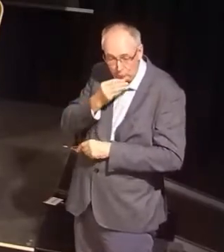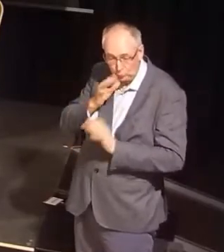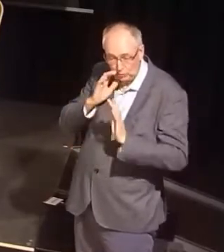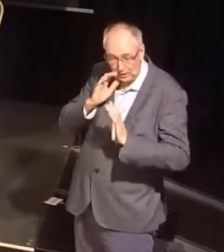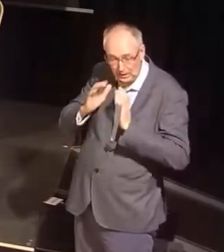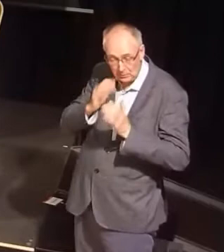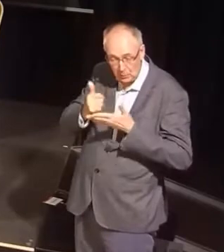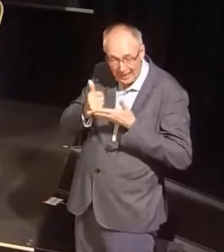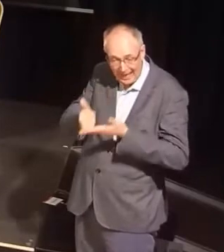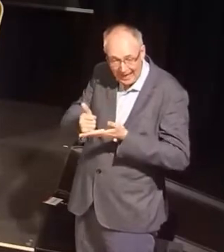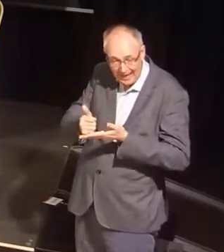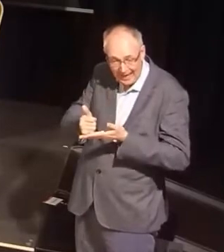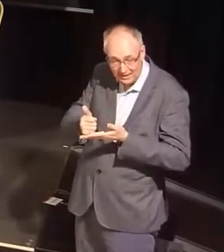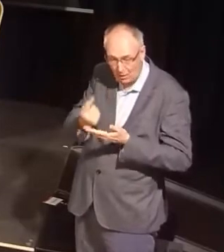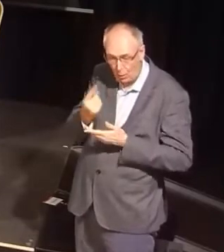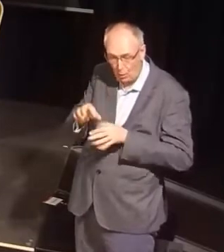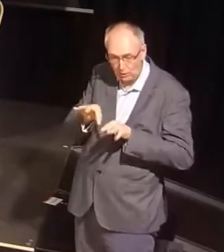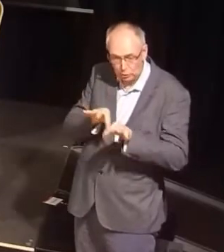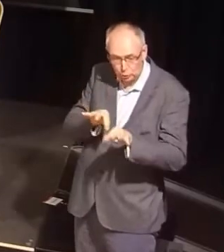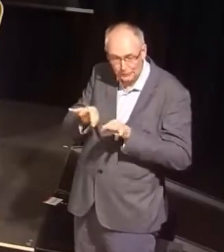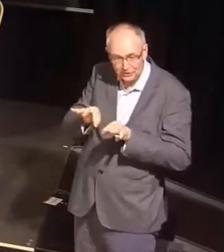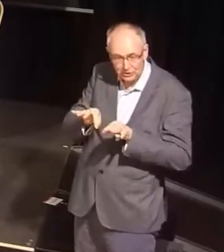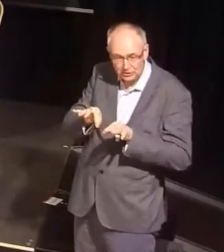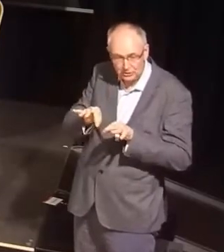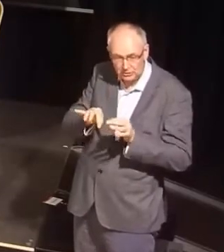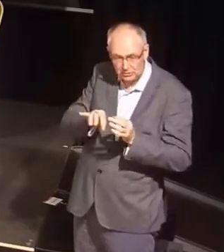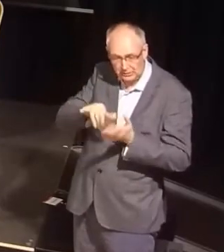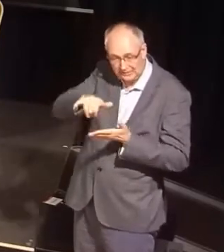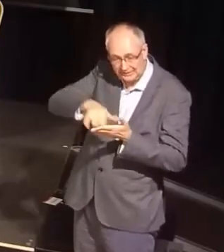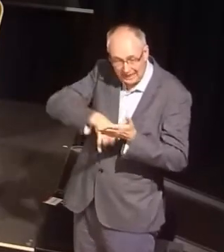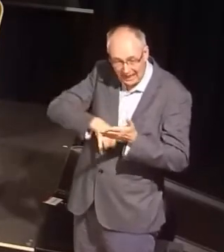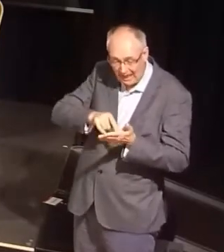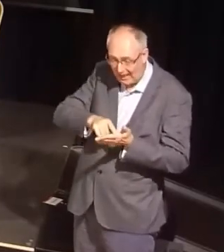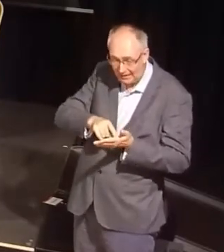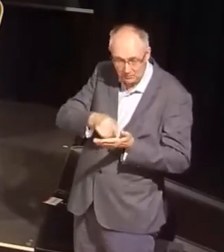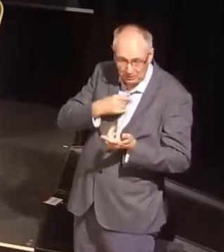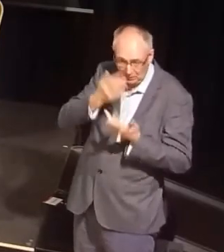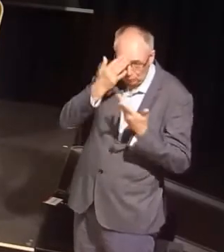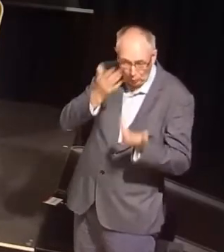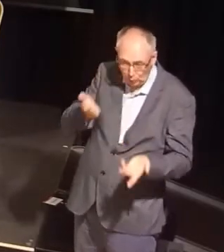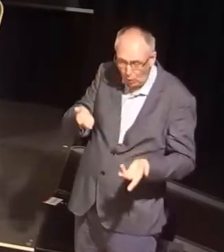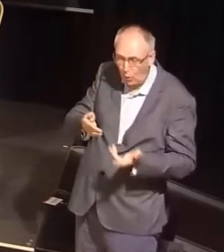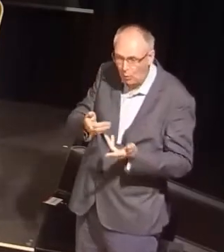through one-switch scanning, but if you are not familiar with it it's a long and slow process.